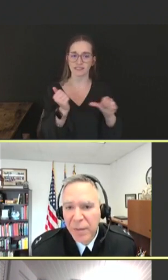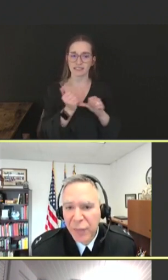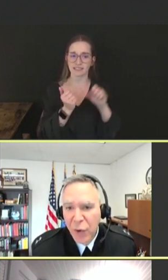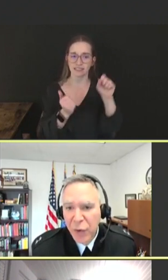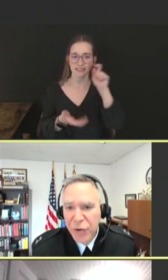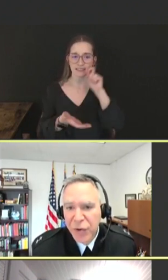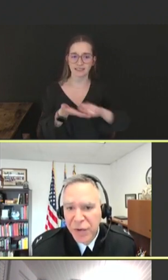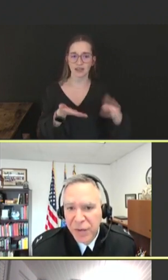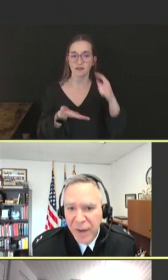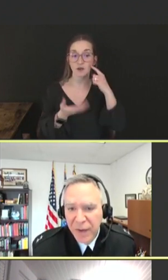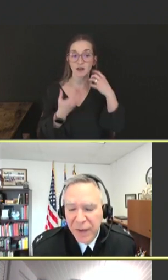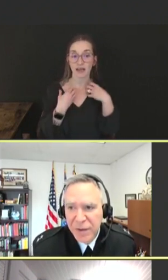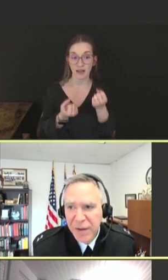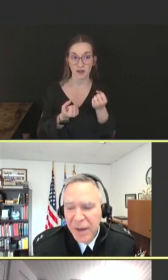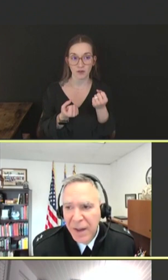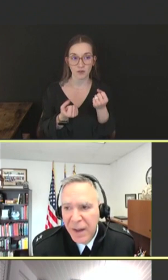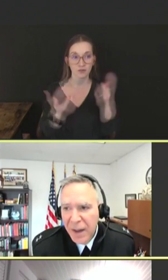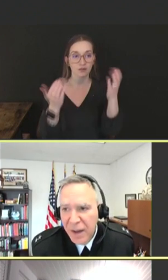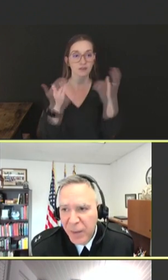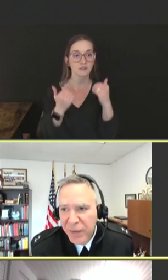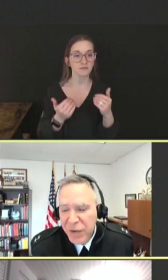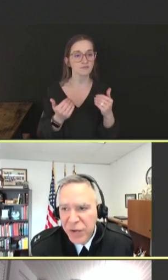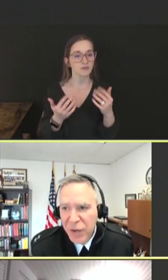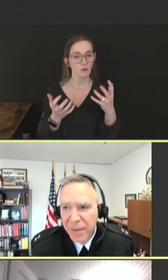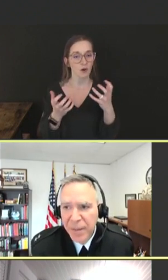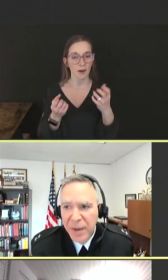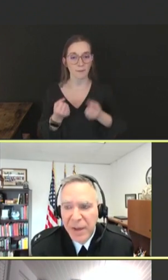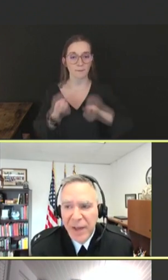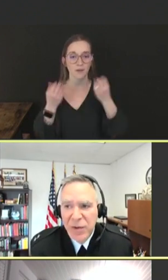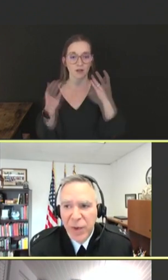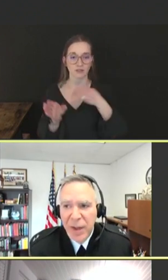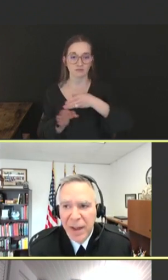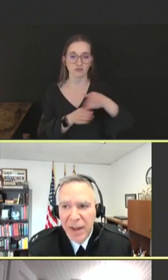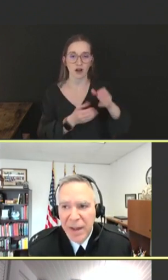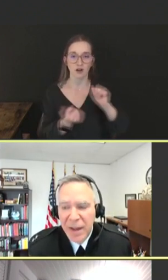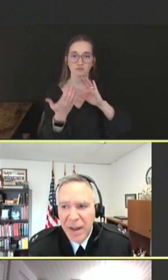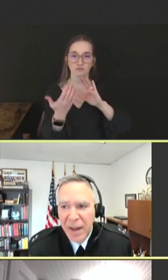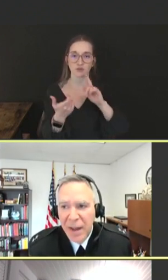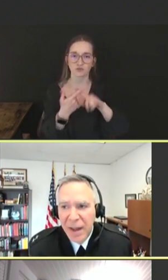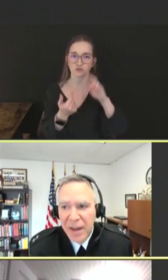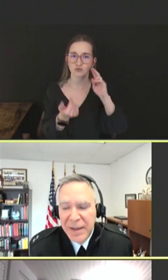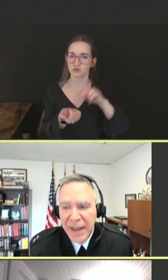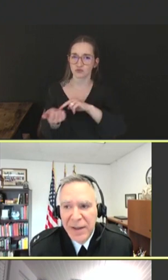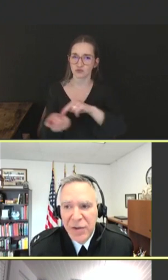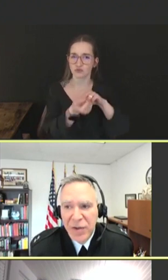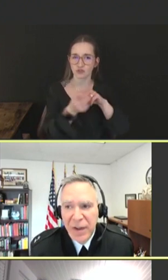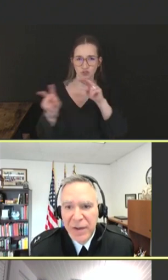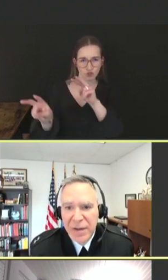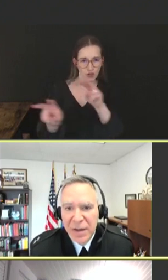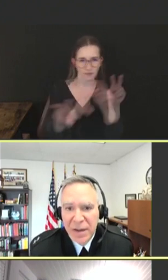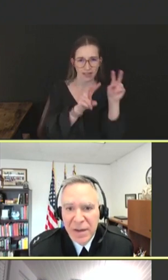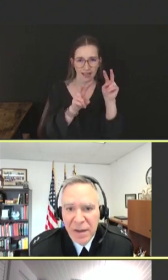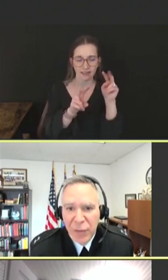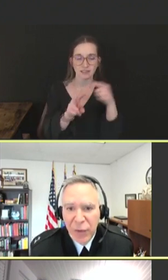approach to surveillance. We've just stood up, last week, a data and surveillance subgroup.